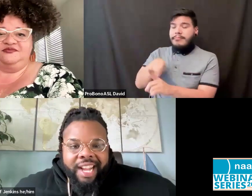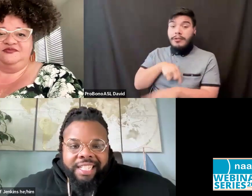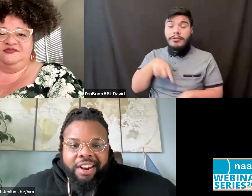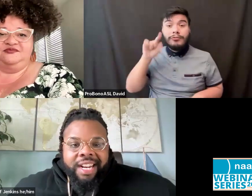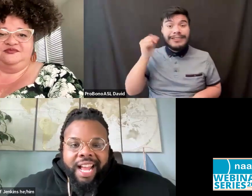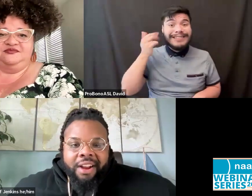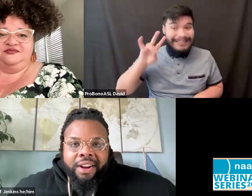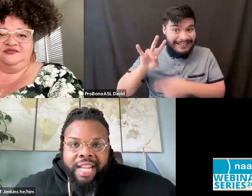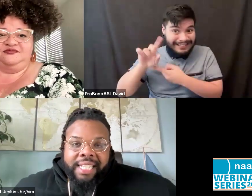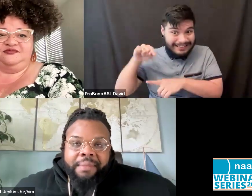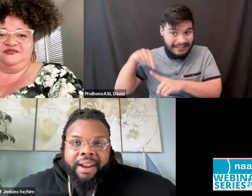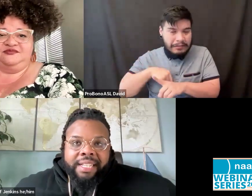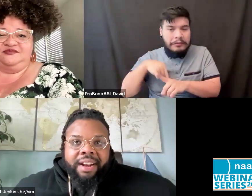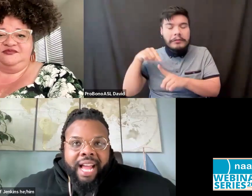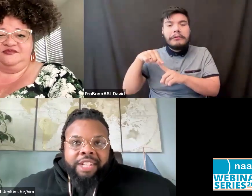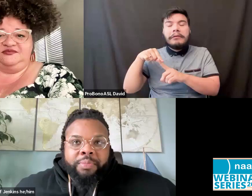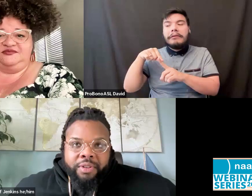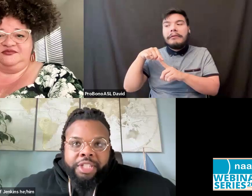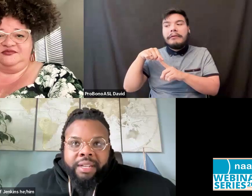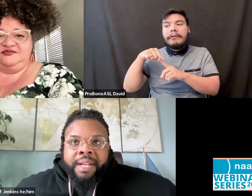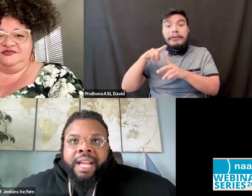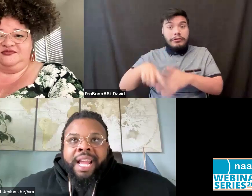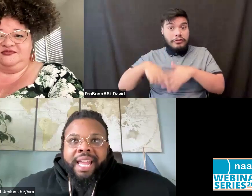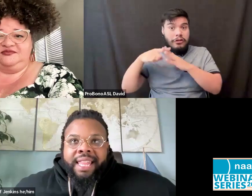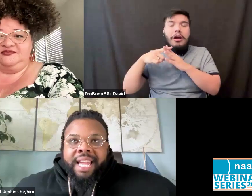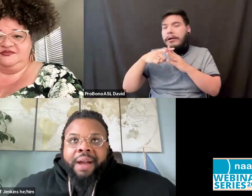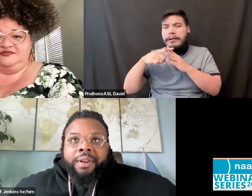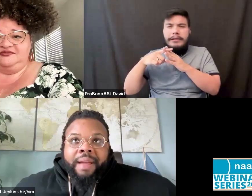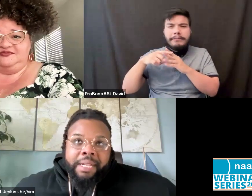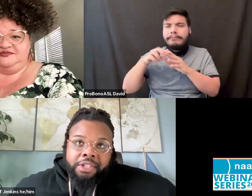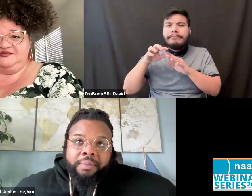Like I started out that same year I started entrepreneurship and then I went on that mission trip